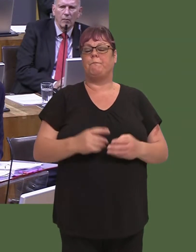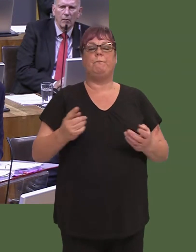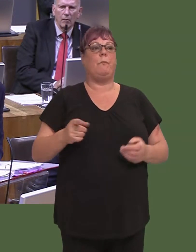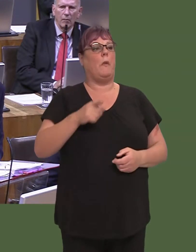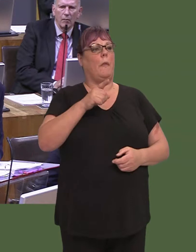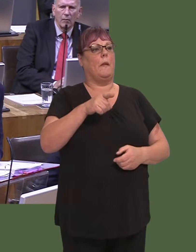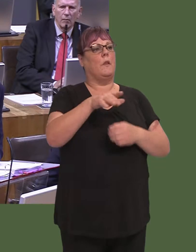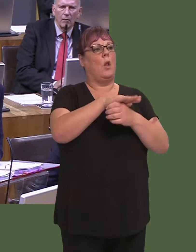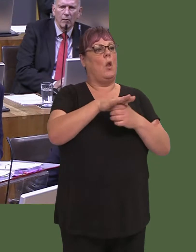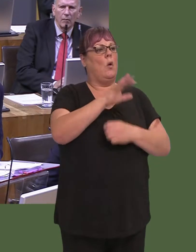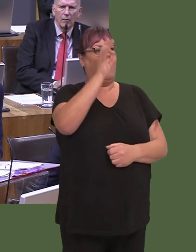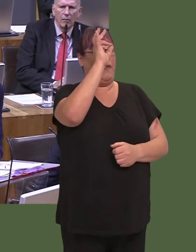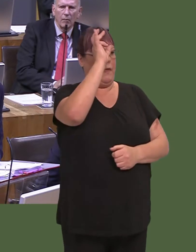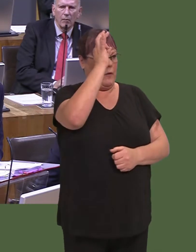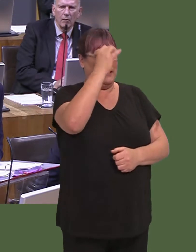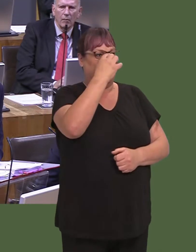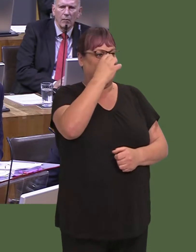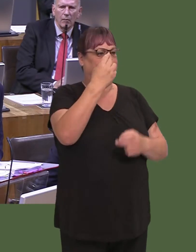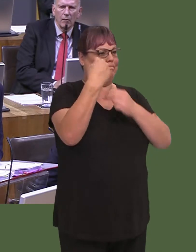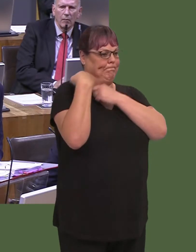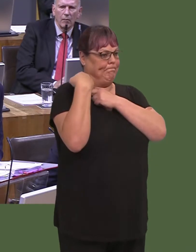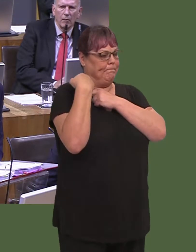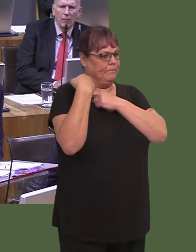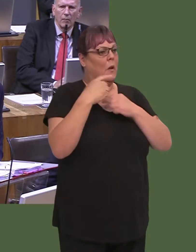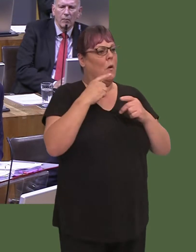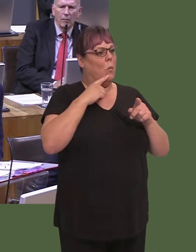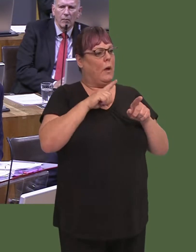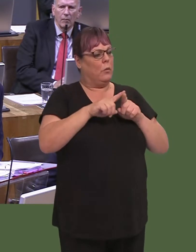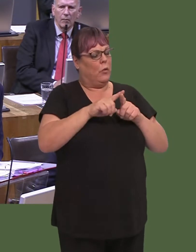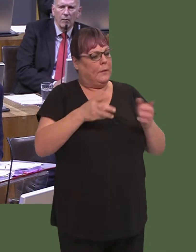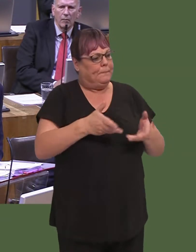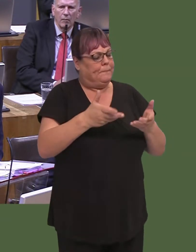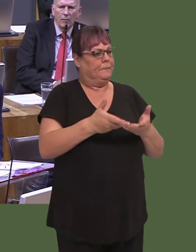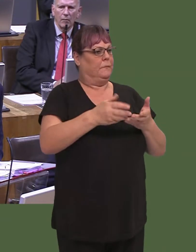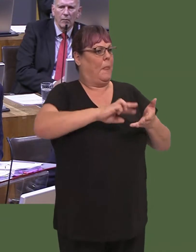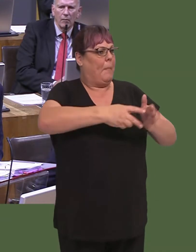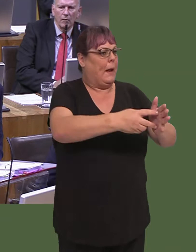We will collaborate with them in order to implement the plans, but it's a matter for them.